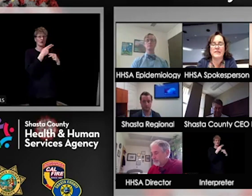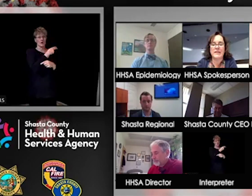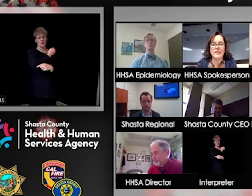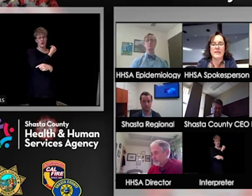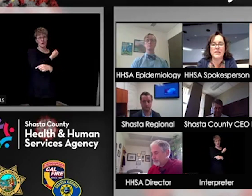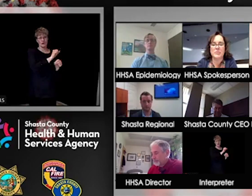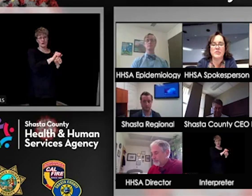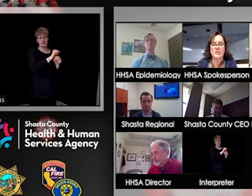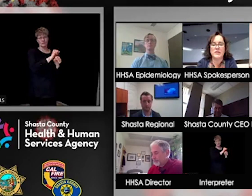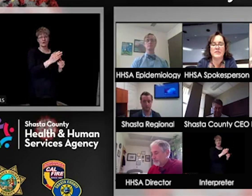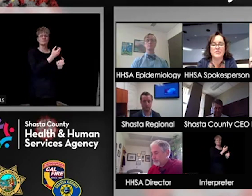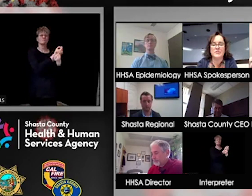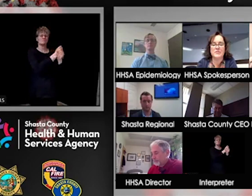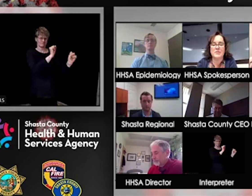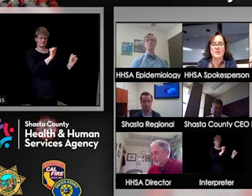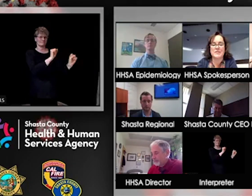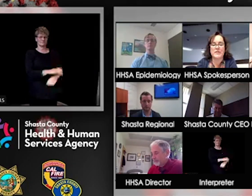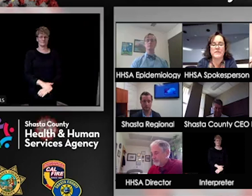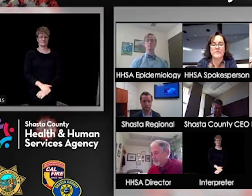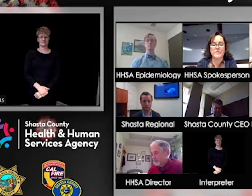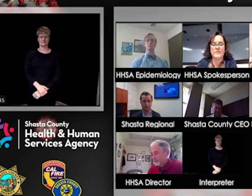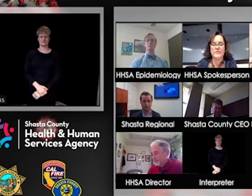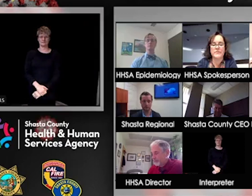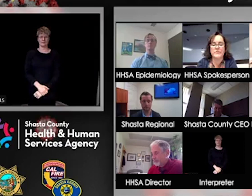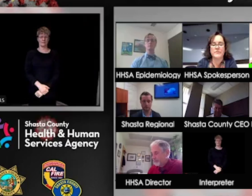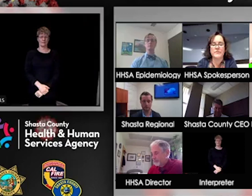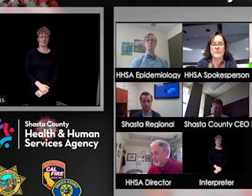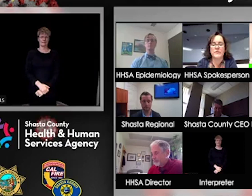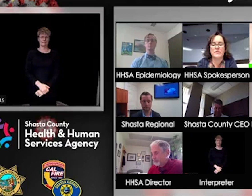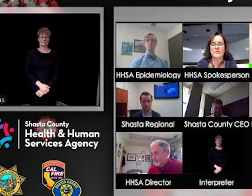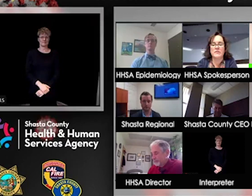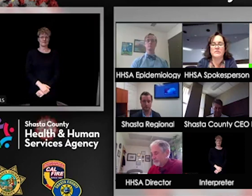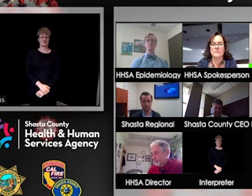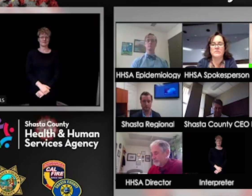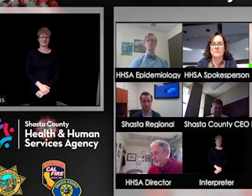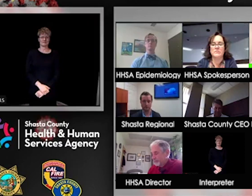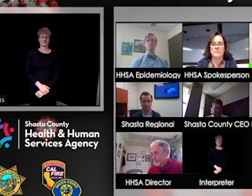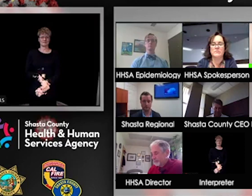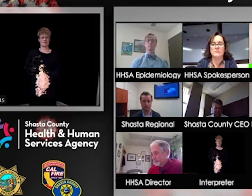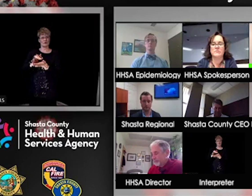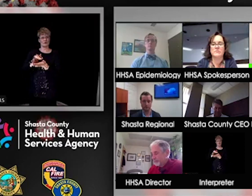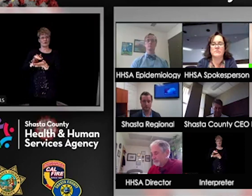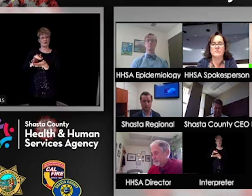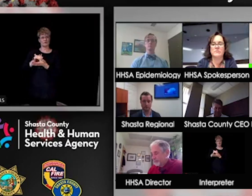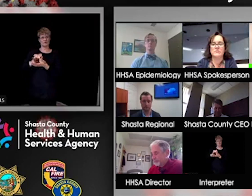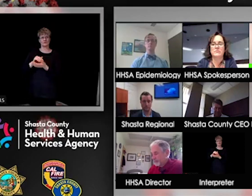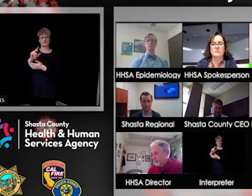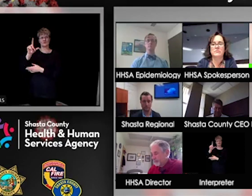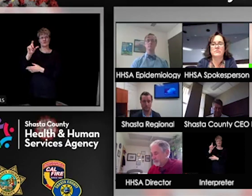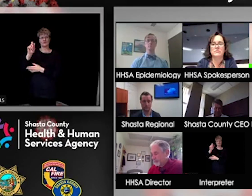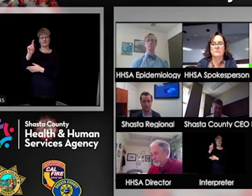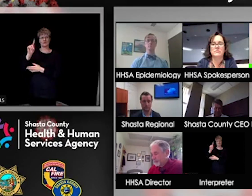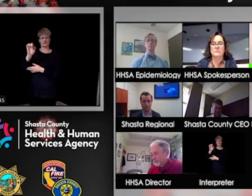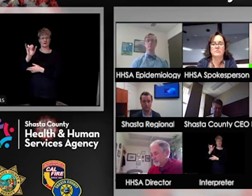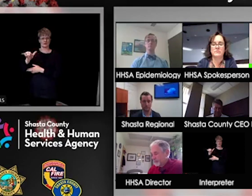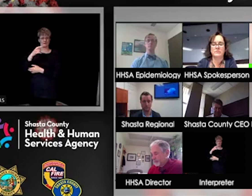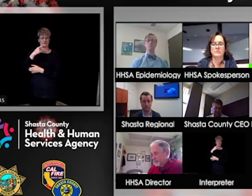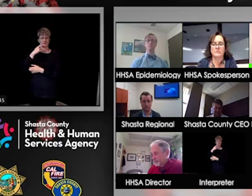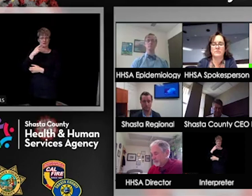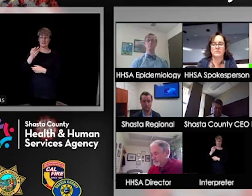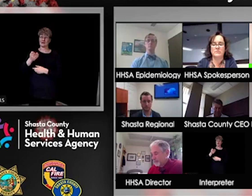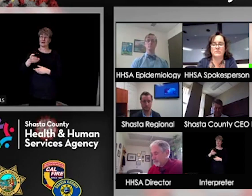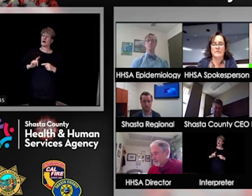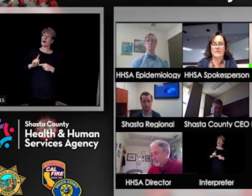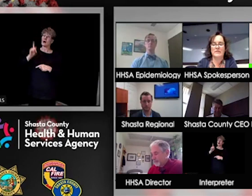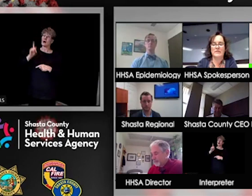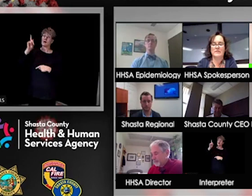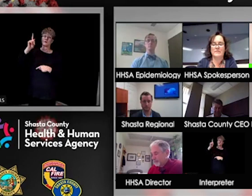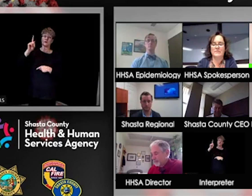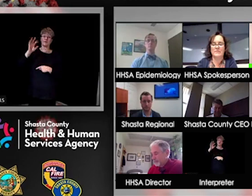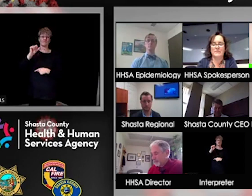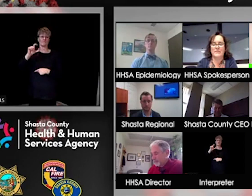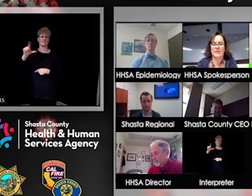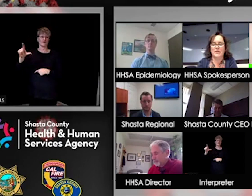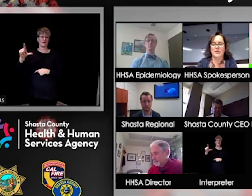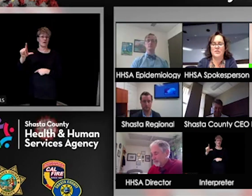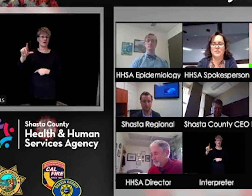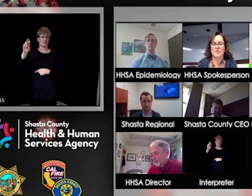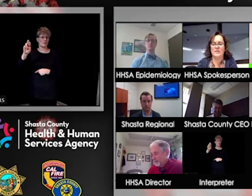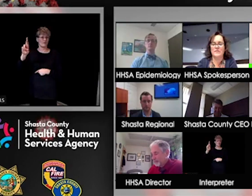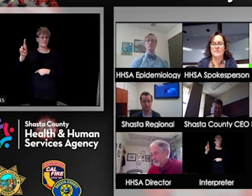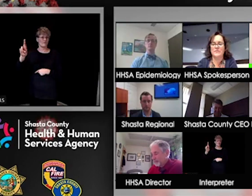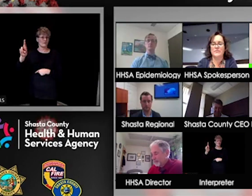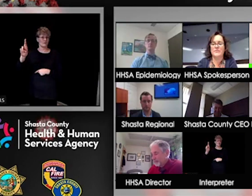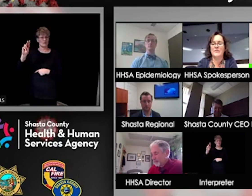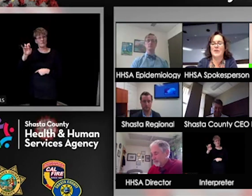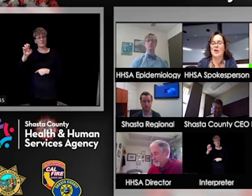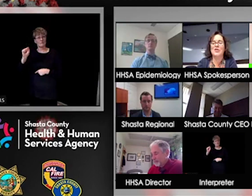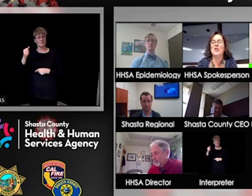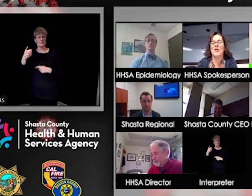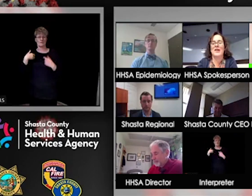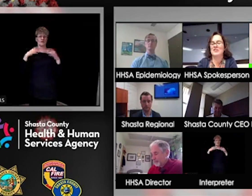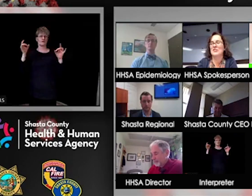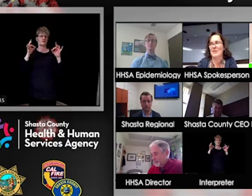Valerie Lakey an opportunity to answer those questions as well. We're up here in Fall River